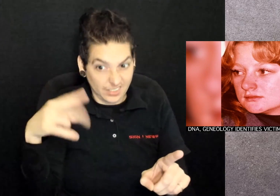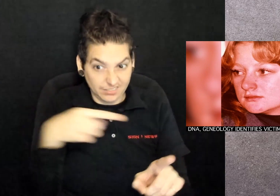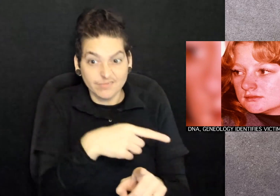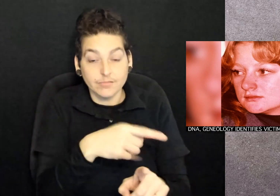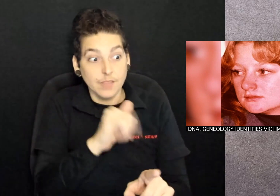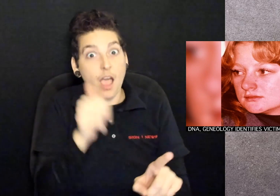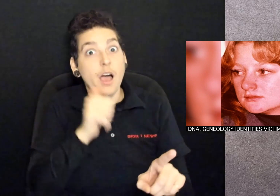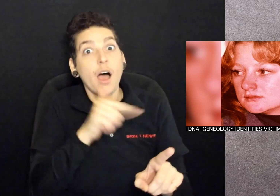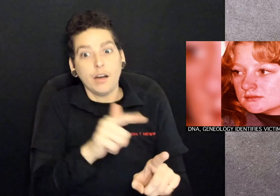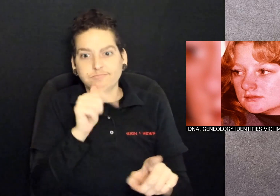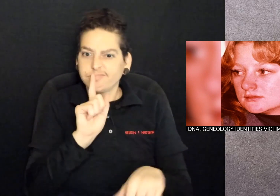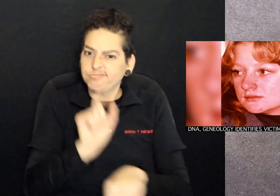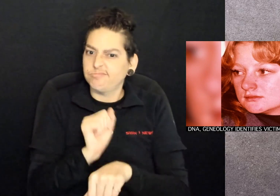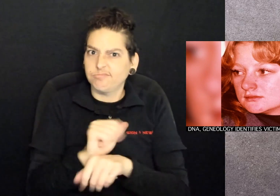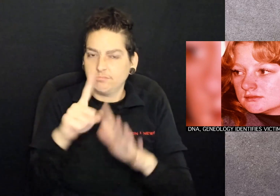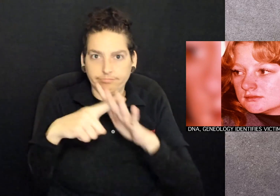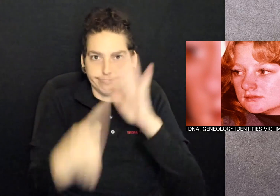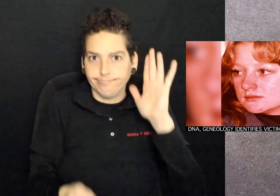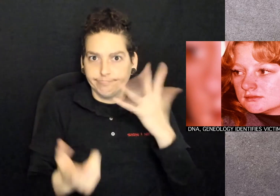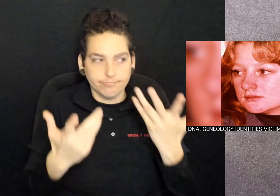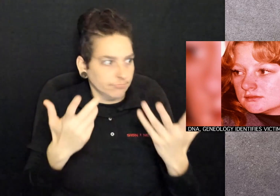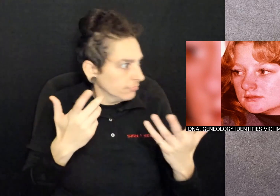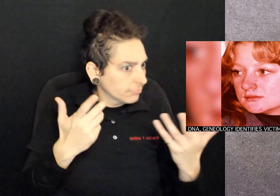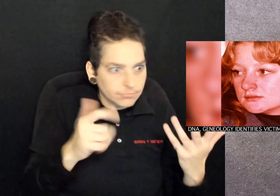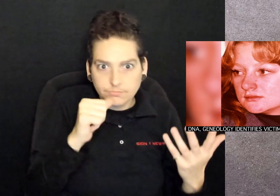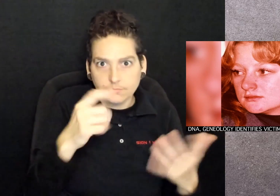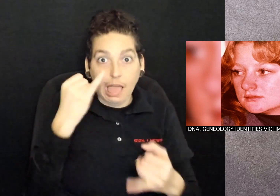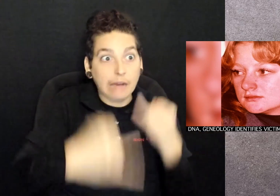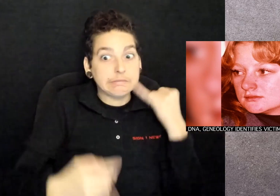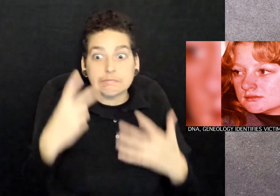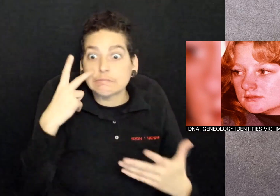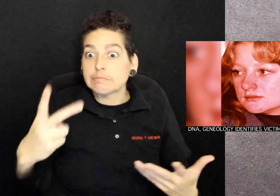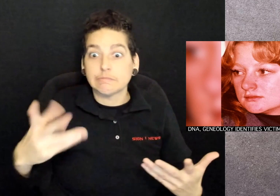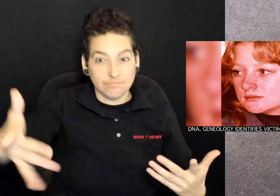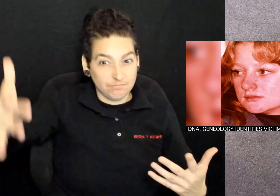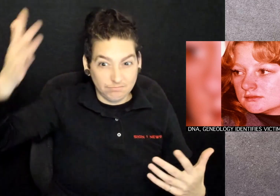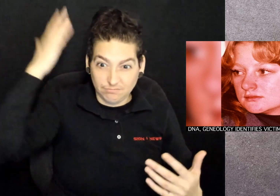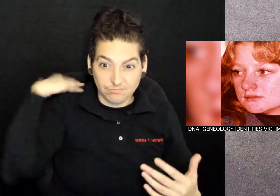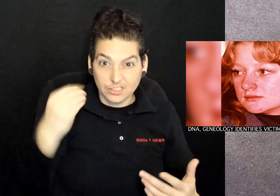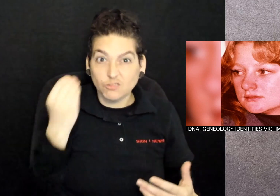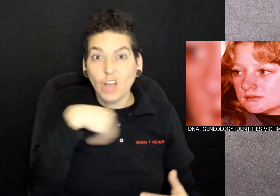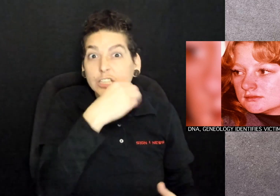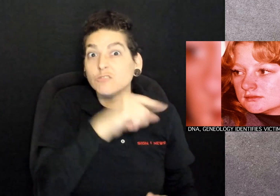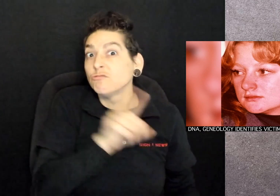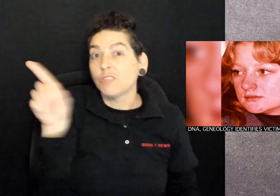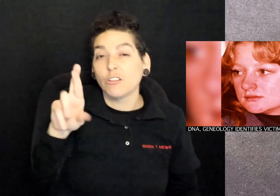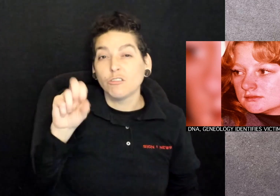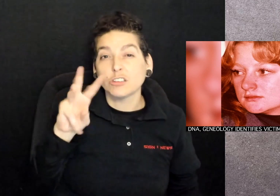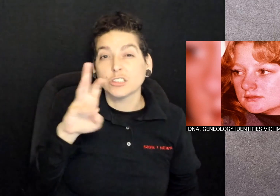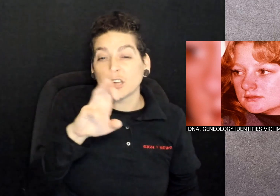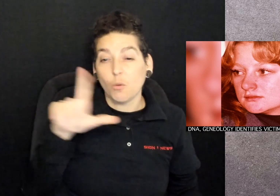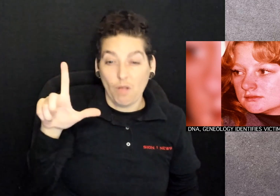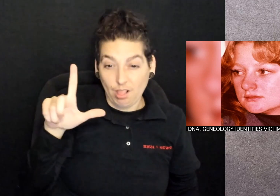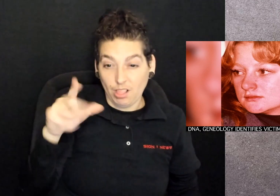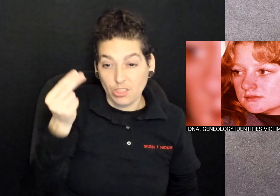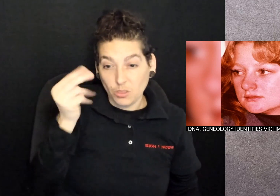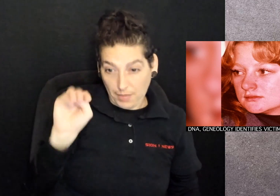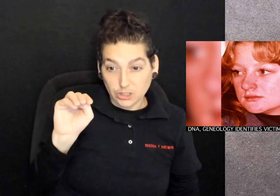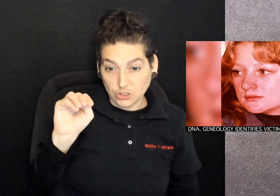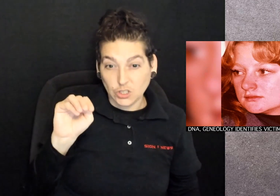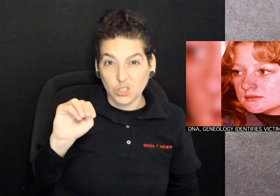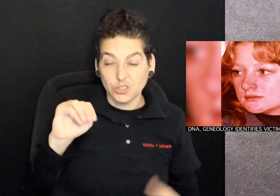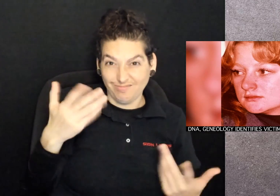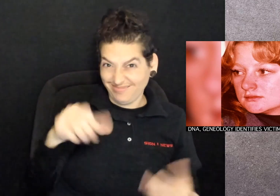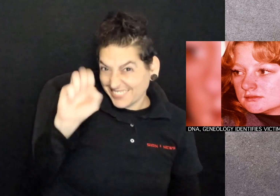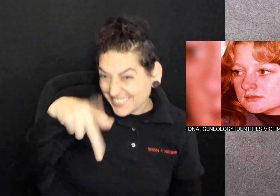Terrell a 17-year-old girl who was last seen at a restaurant in Roswell New Mexico on September